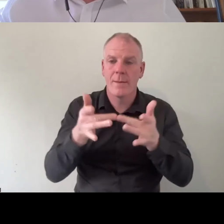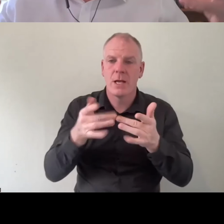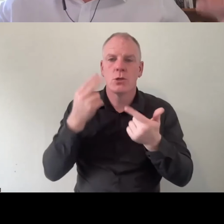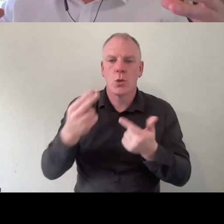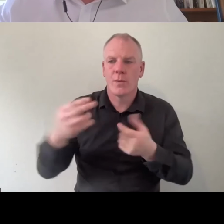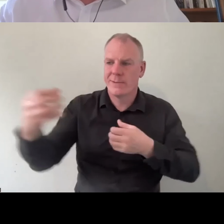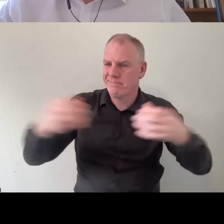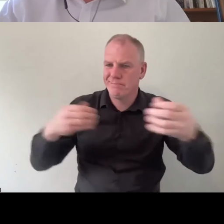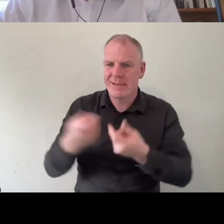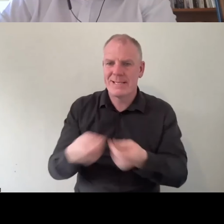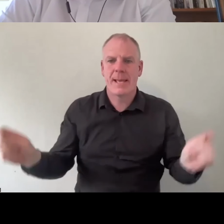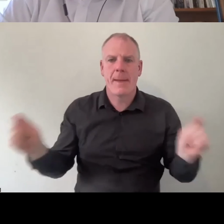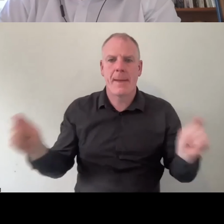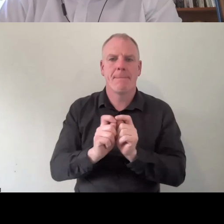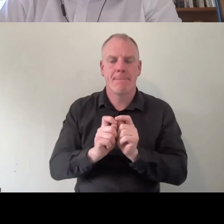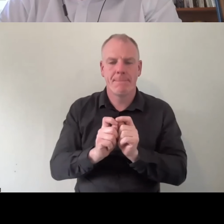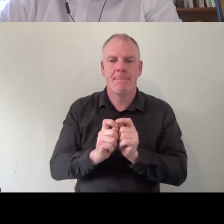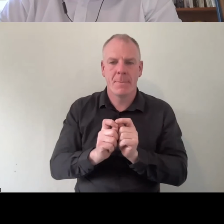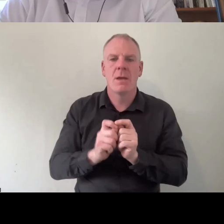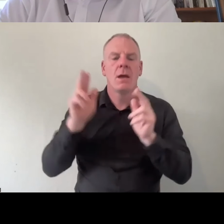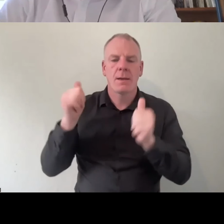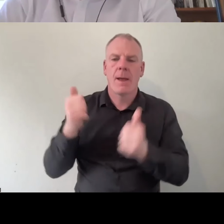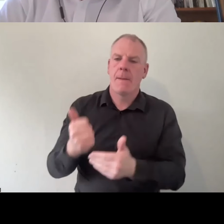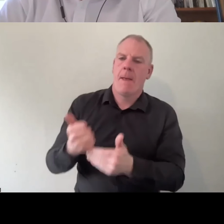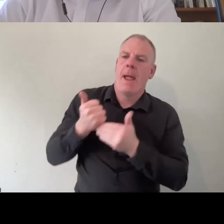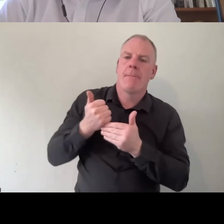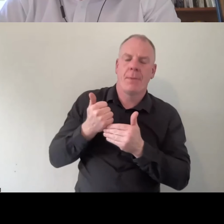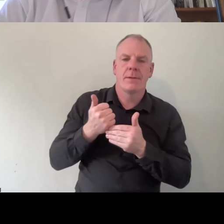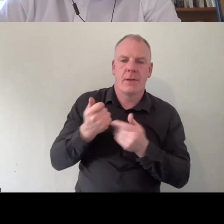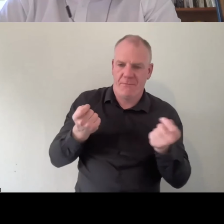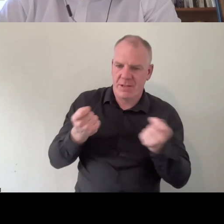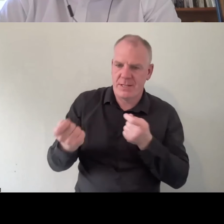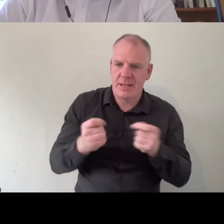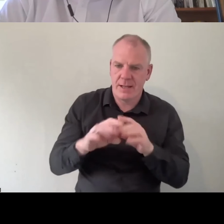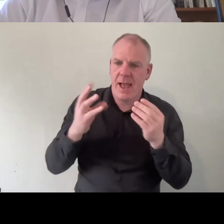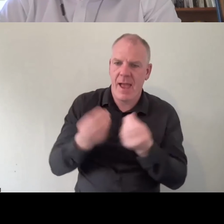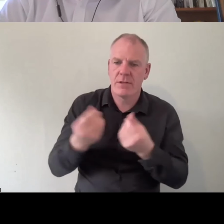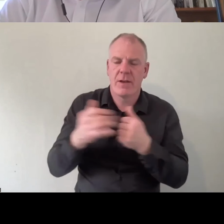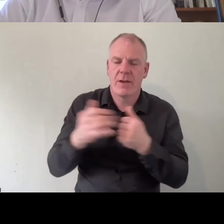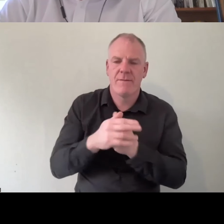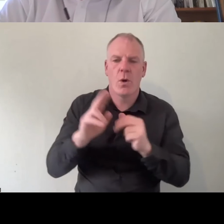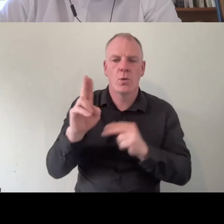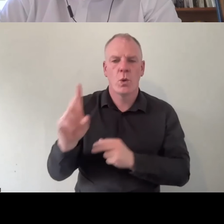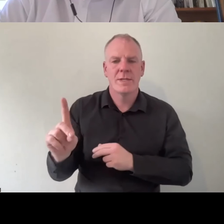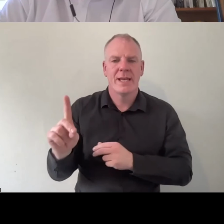so you need to bring a team of people together that can assist you and facilitate Universal Design within the organisation.